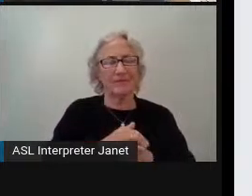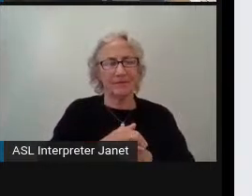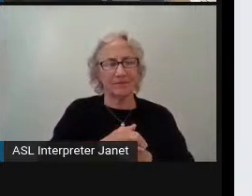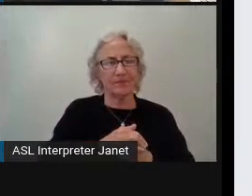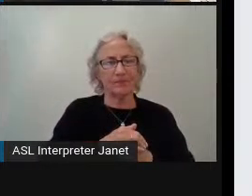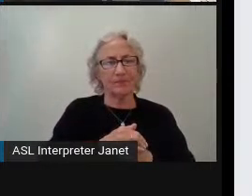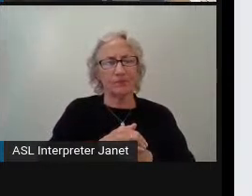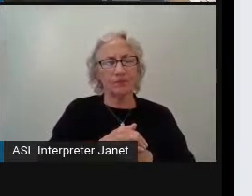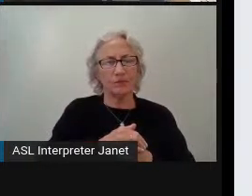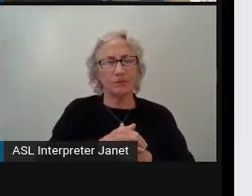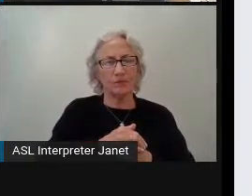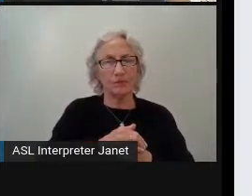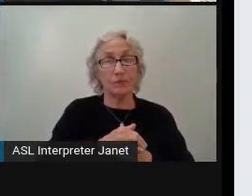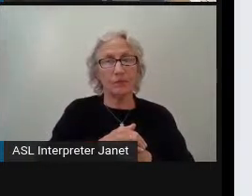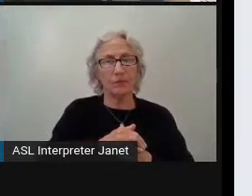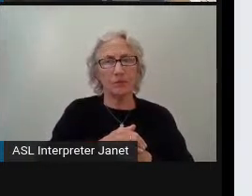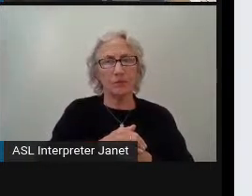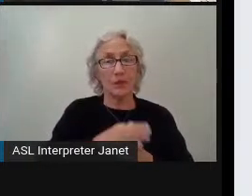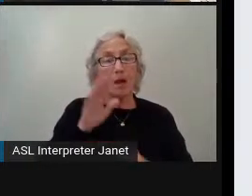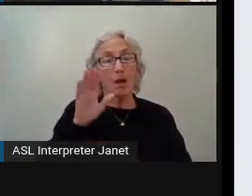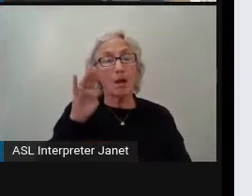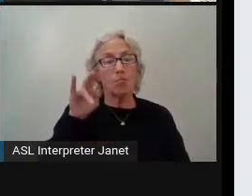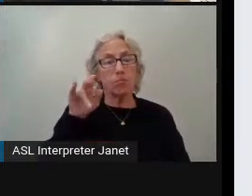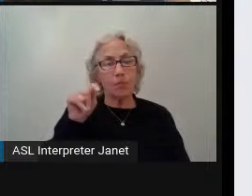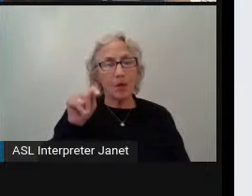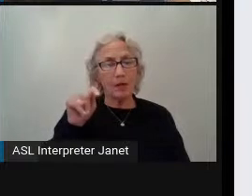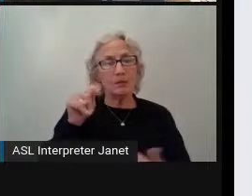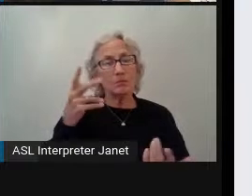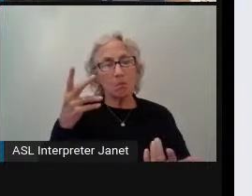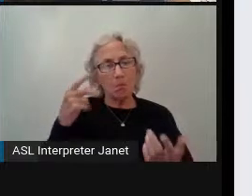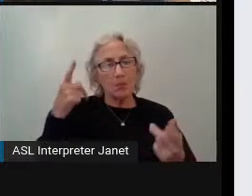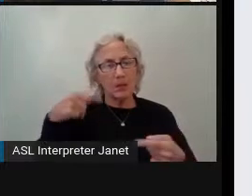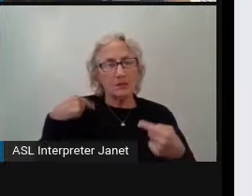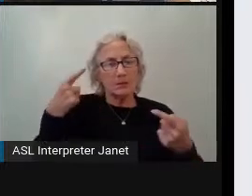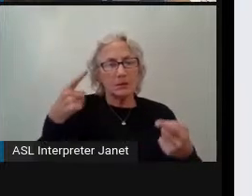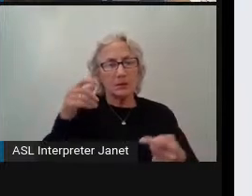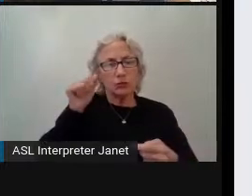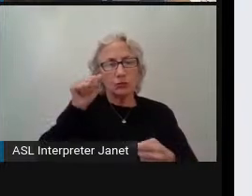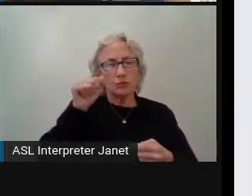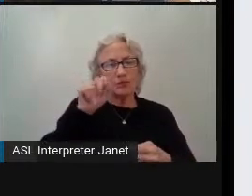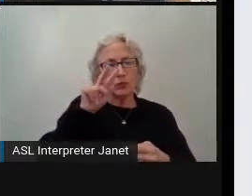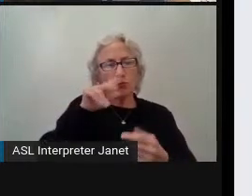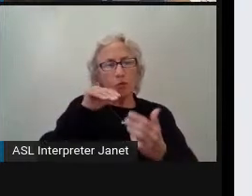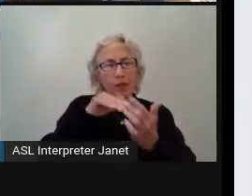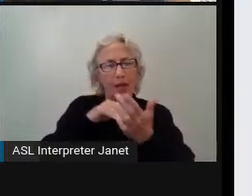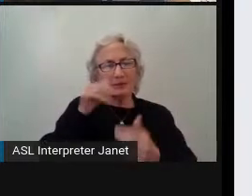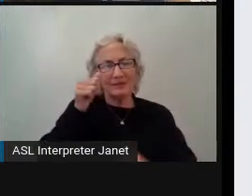wanted it to be accessible but we did not have an accessibility team or a team dedicated to accessibility.